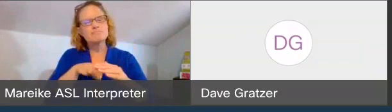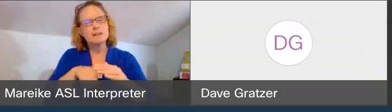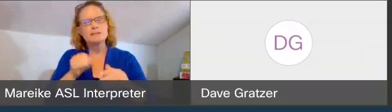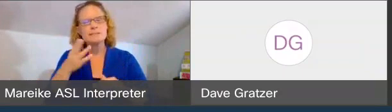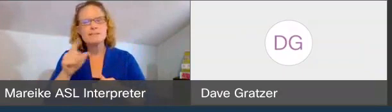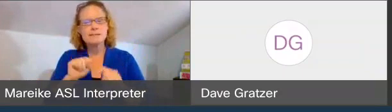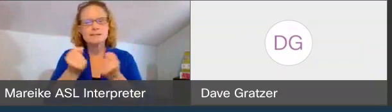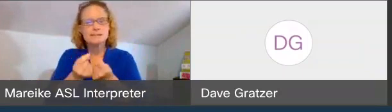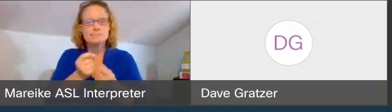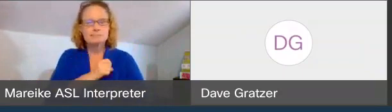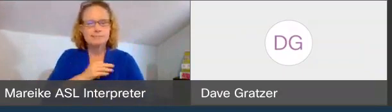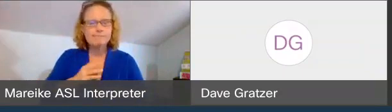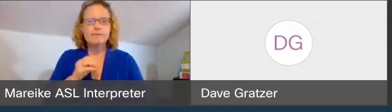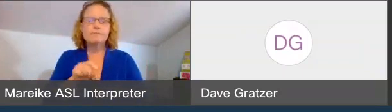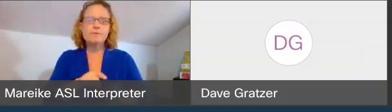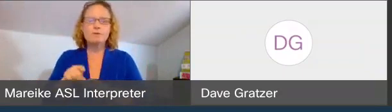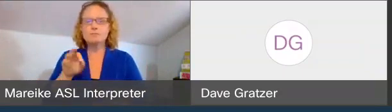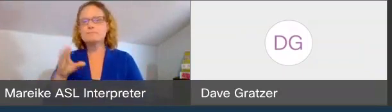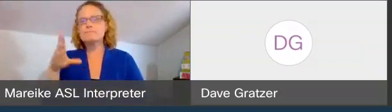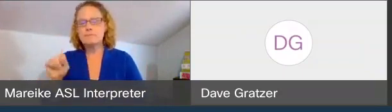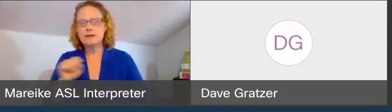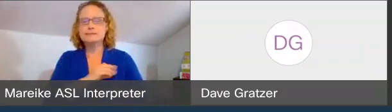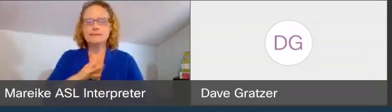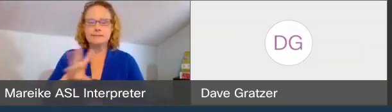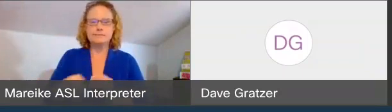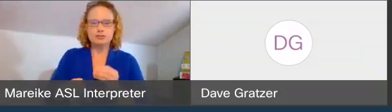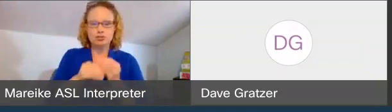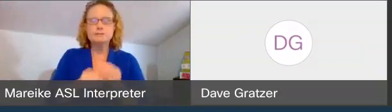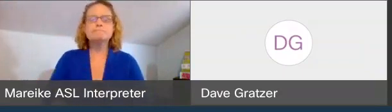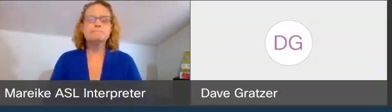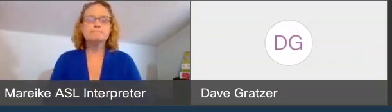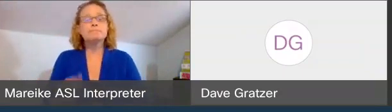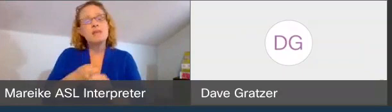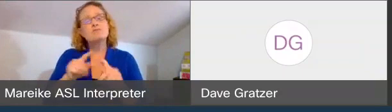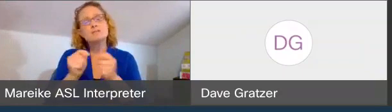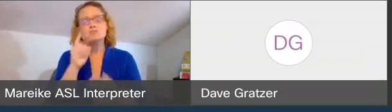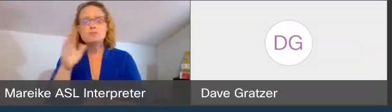also the forensic ACT staff enhancements. So every ACT team is gonna have a team leader, a